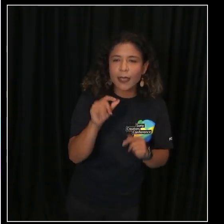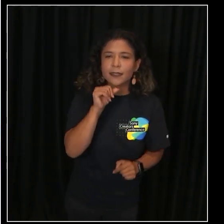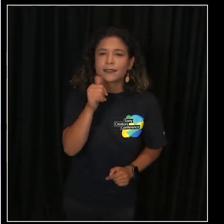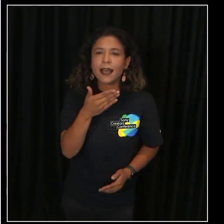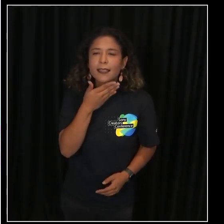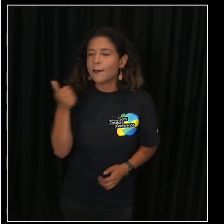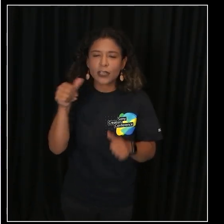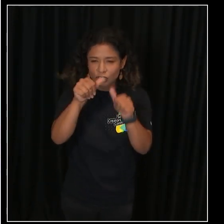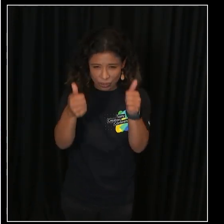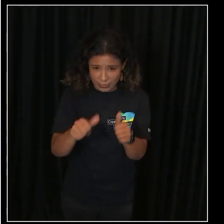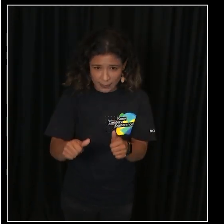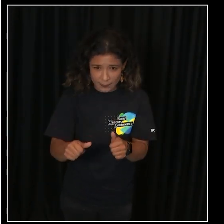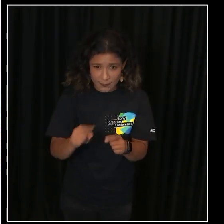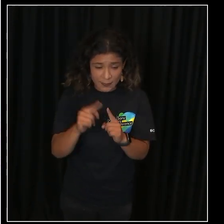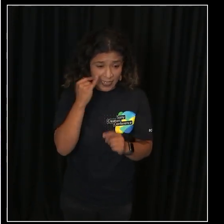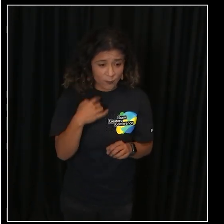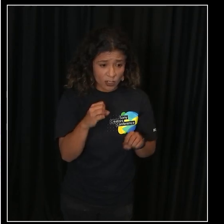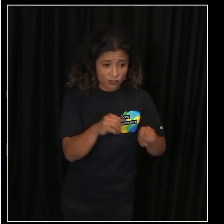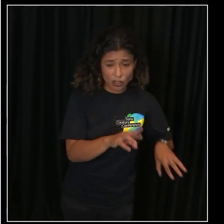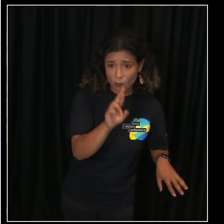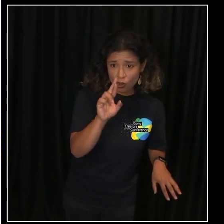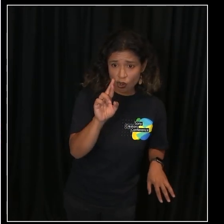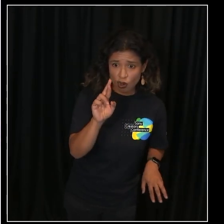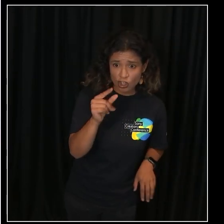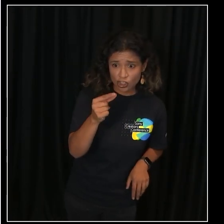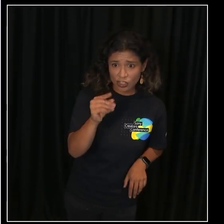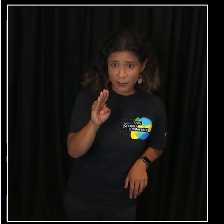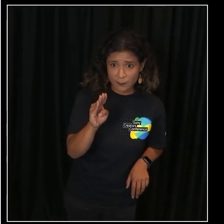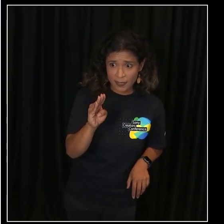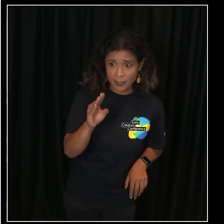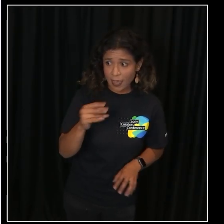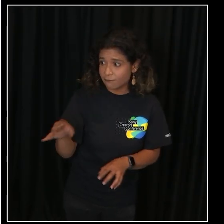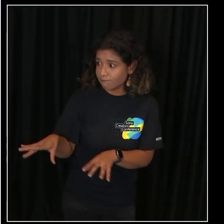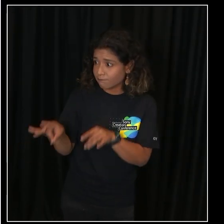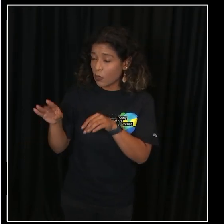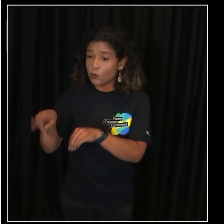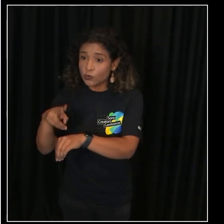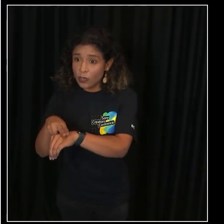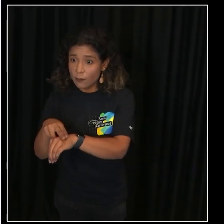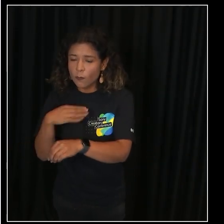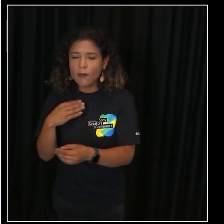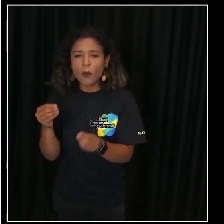But if you drop those RGBs and you render normals, you get smoother, cleaner shapes as you're doing these generations.